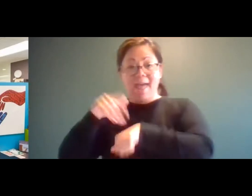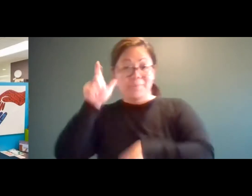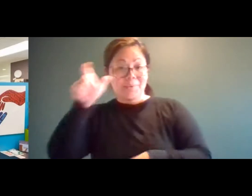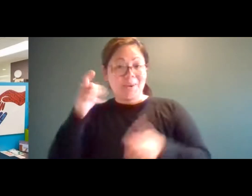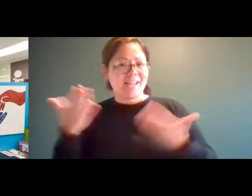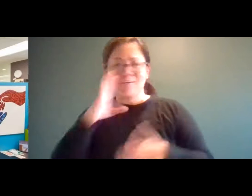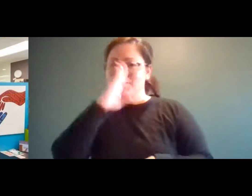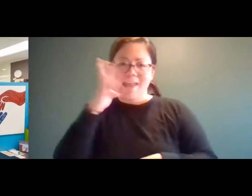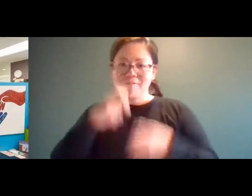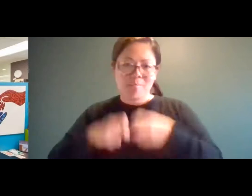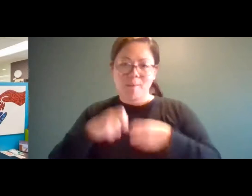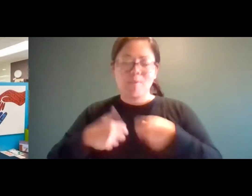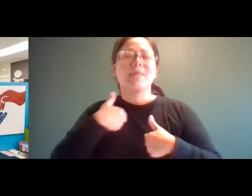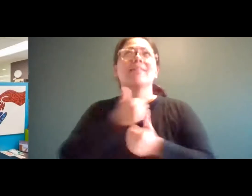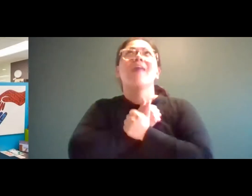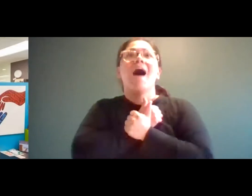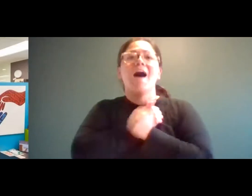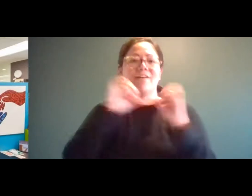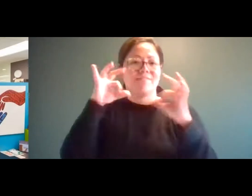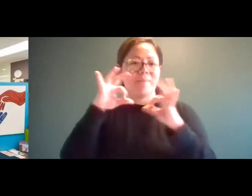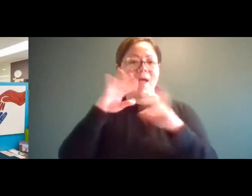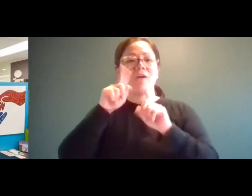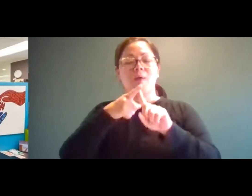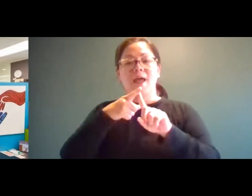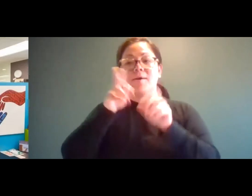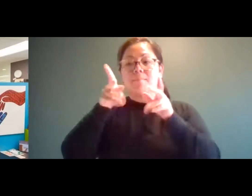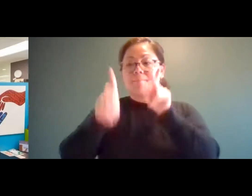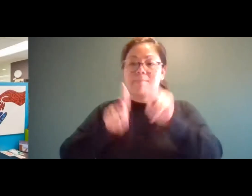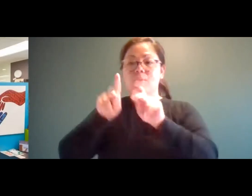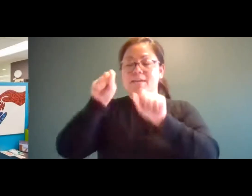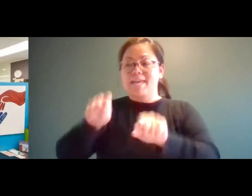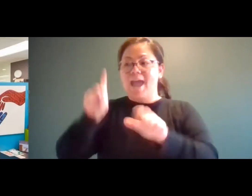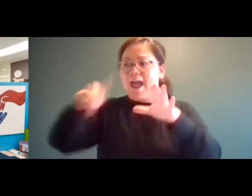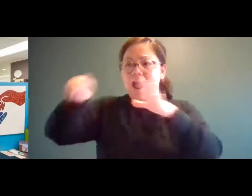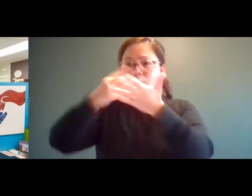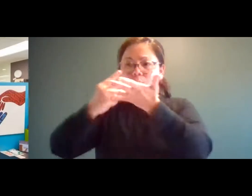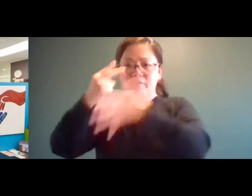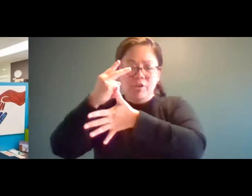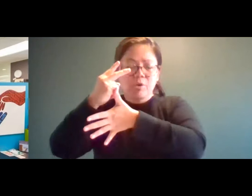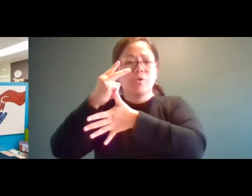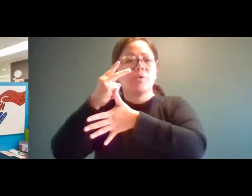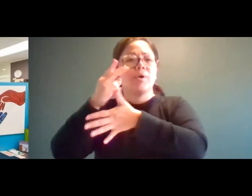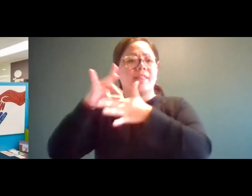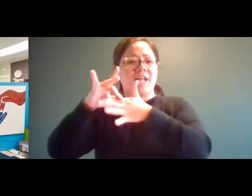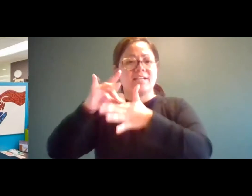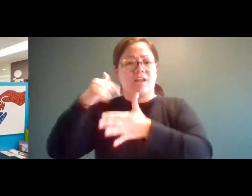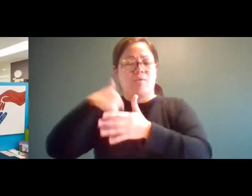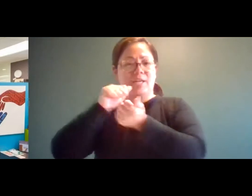We love it. Especially when internal reviewers are able to review the content we translate because no one knows the brand